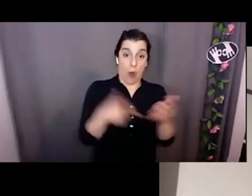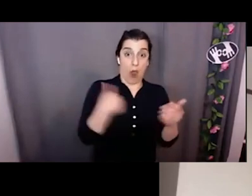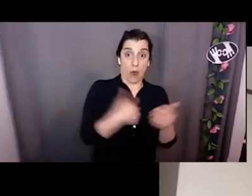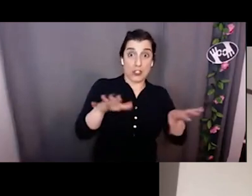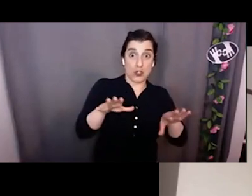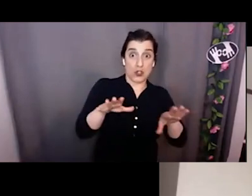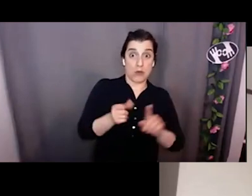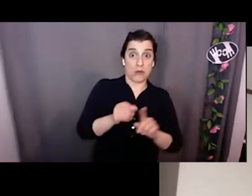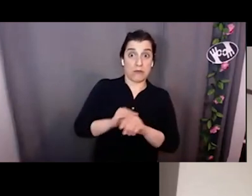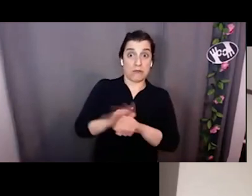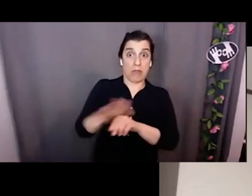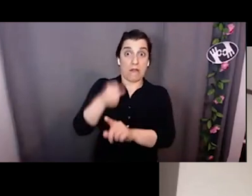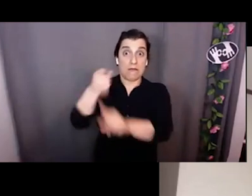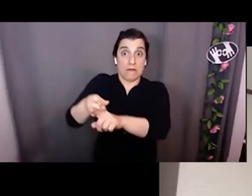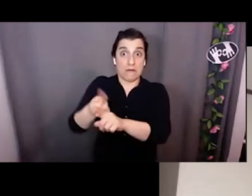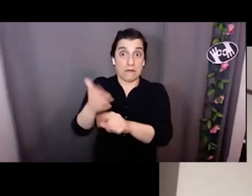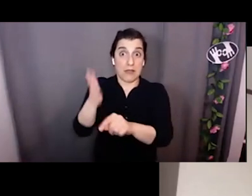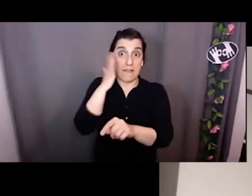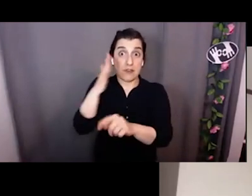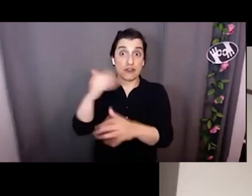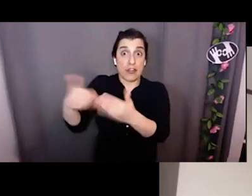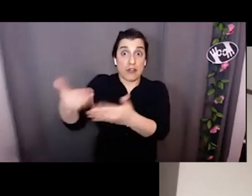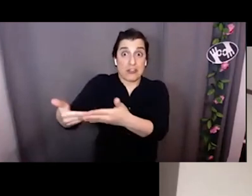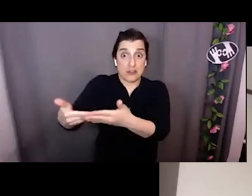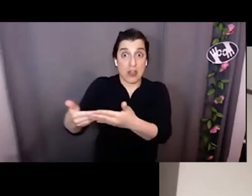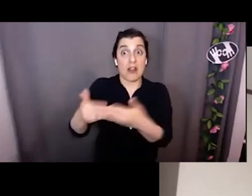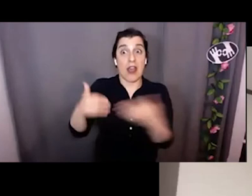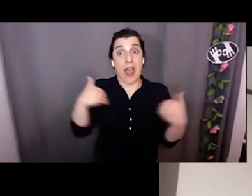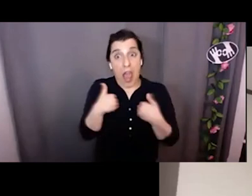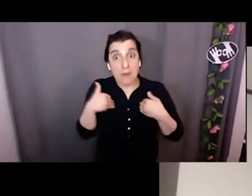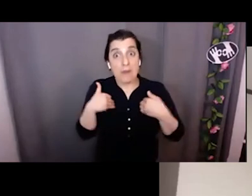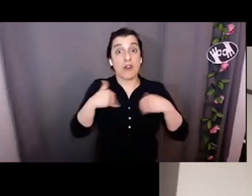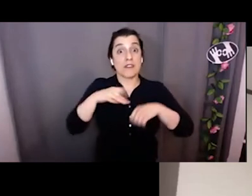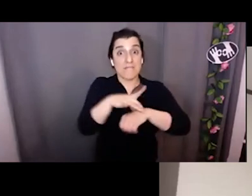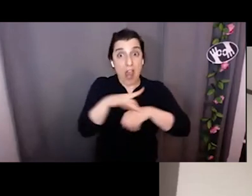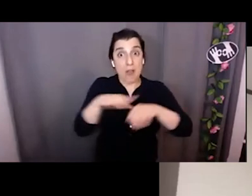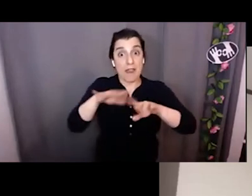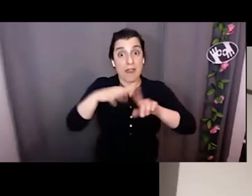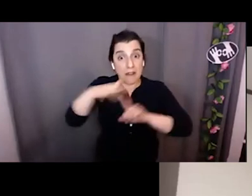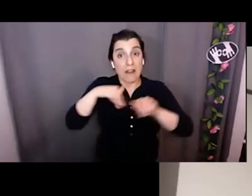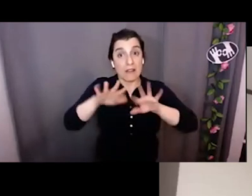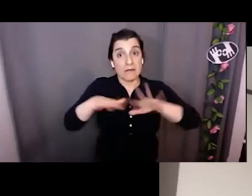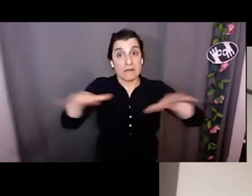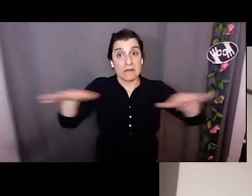the environments around us. So that actually gives us a little bit more agency to think like what are the